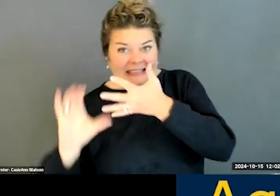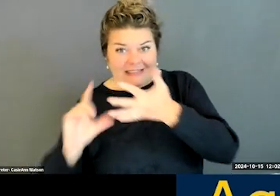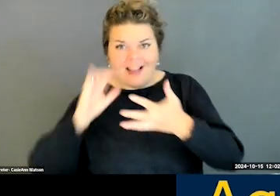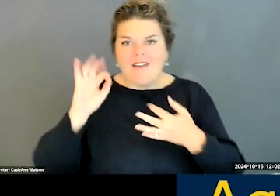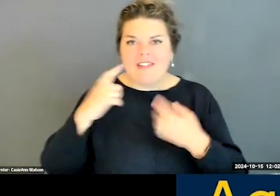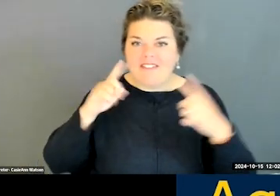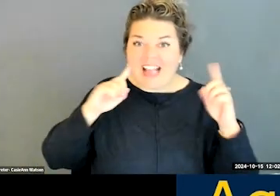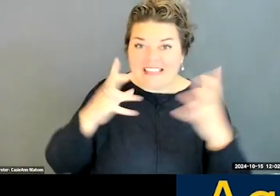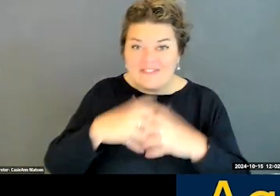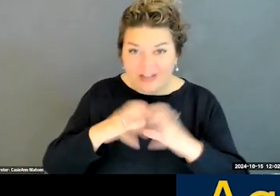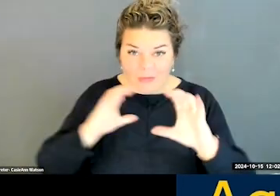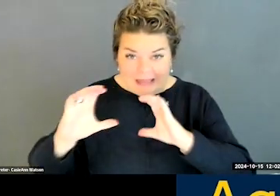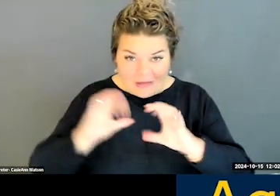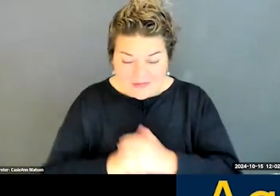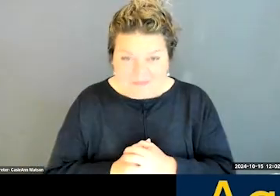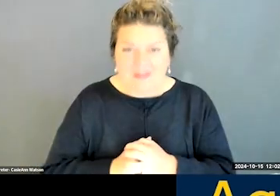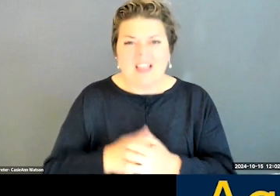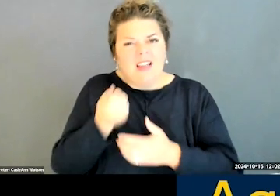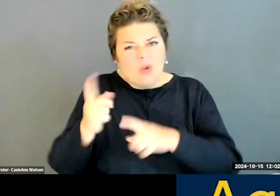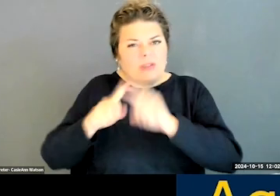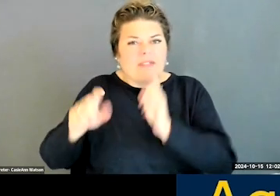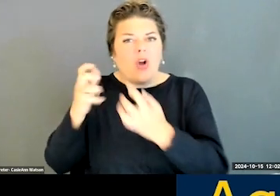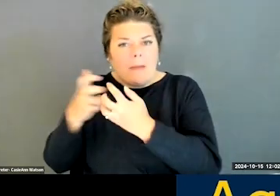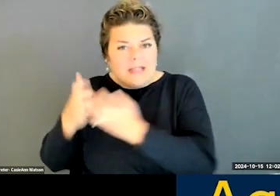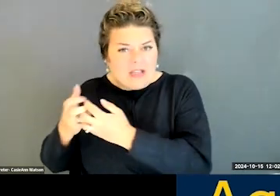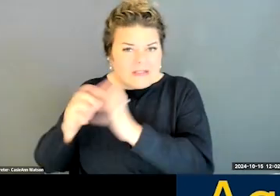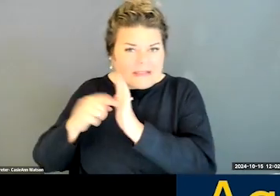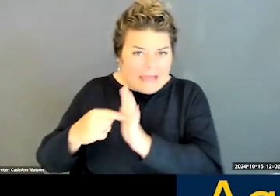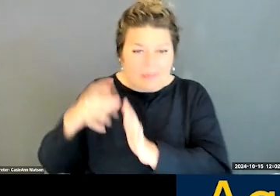go over some accommodation examples, and also some communication strategies.